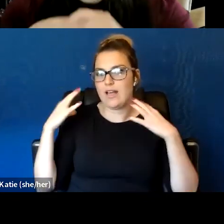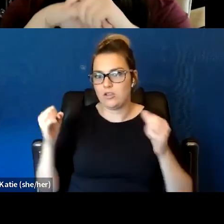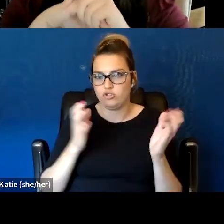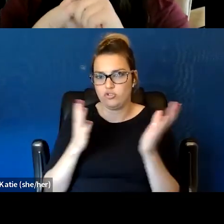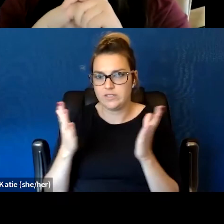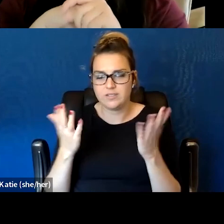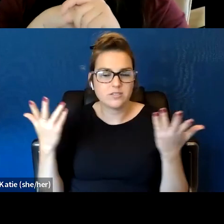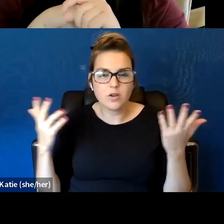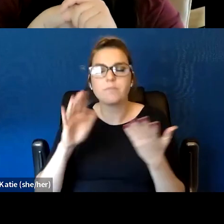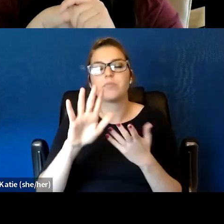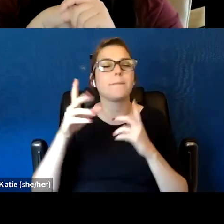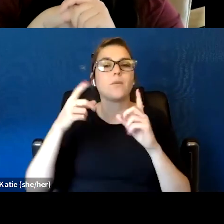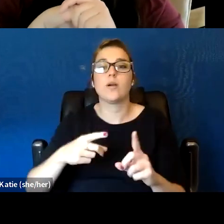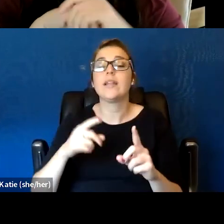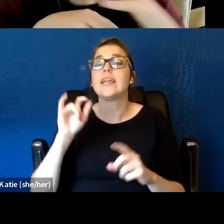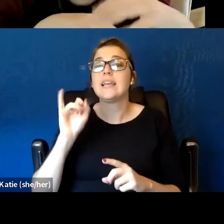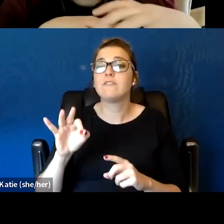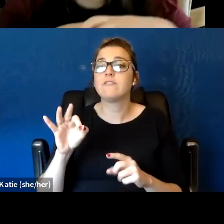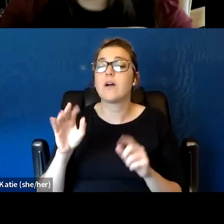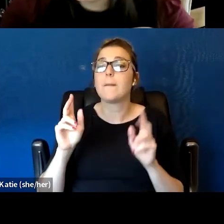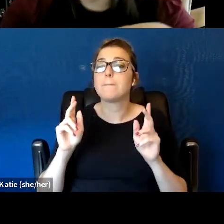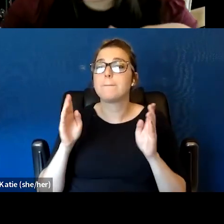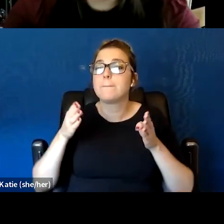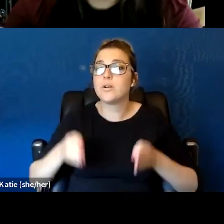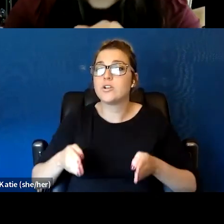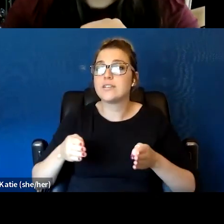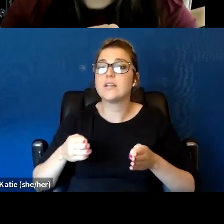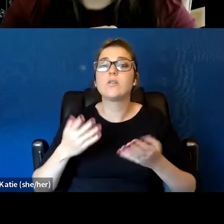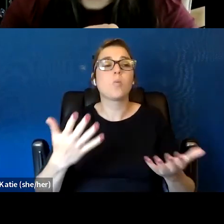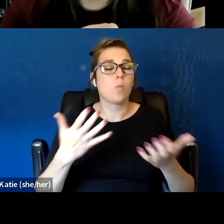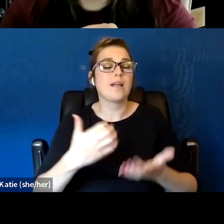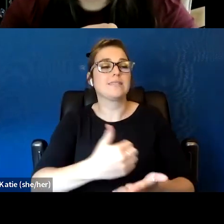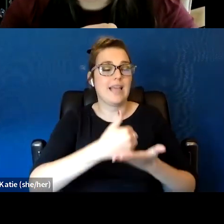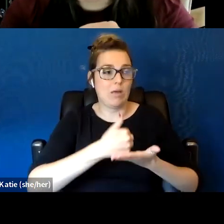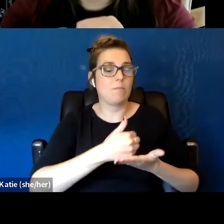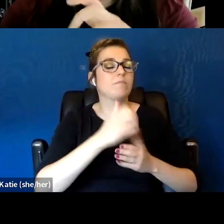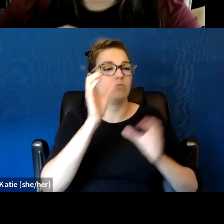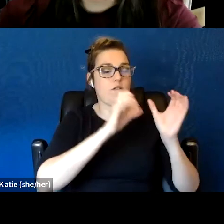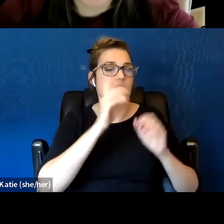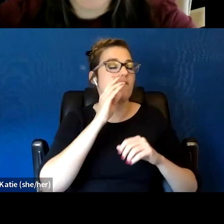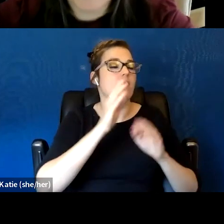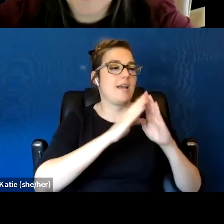when folks are declining additional services beyond housing, even if there's a perception, by folks working with them,